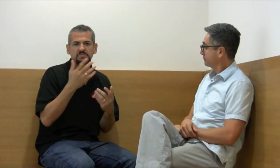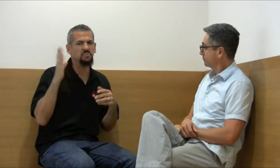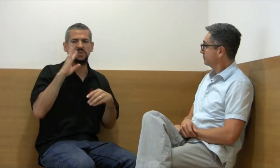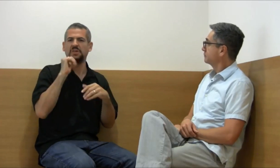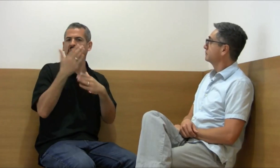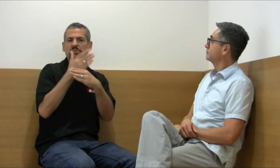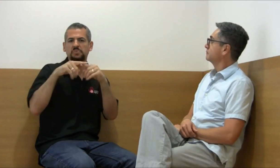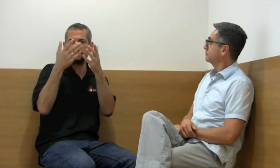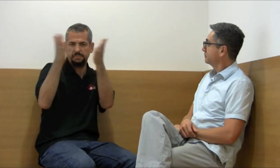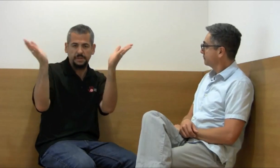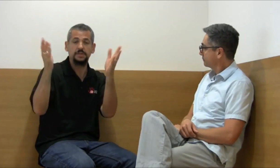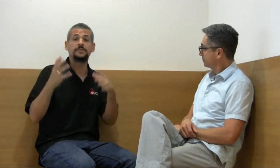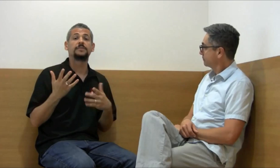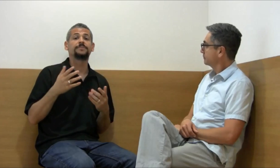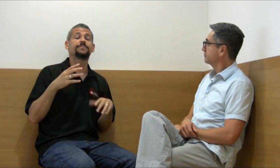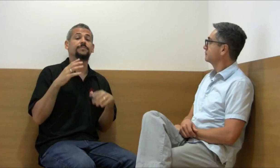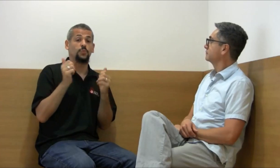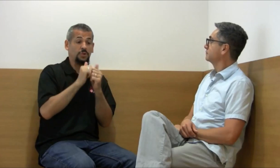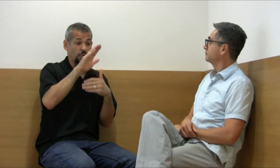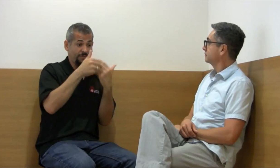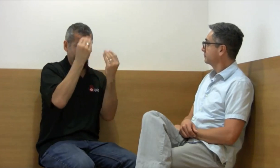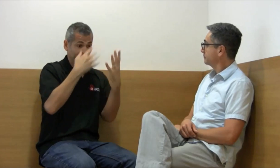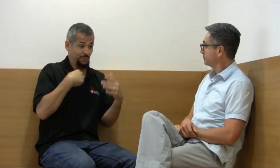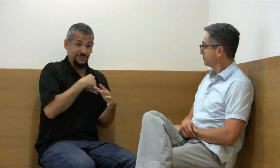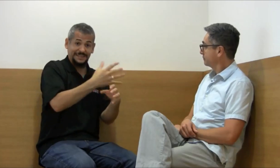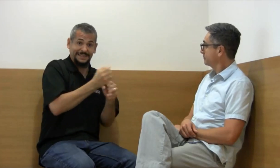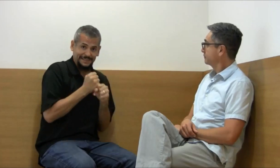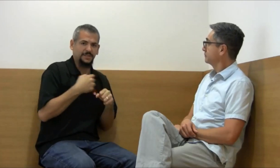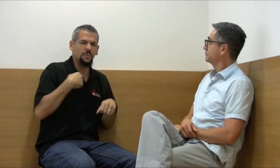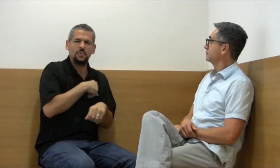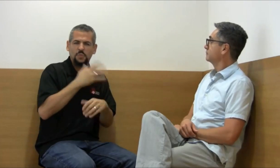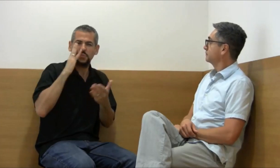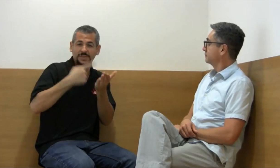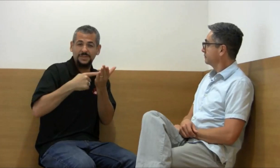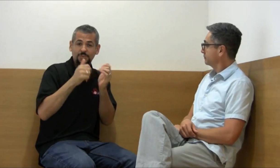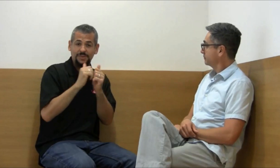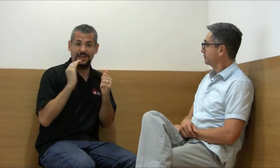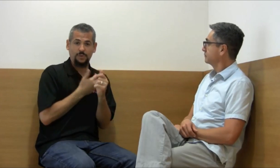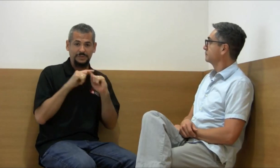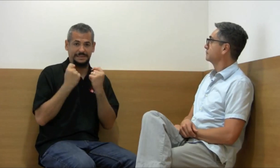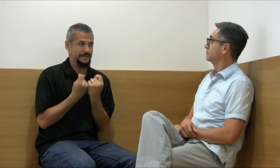we will not publicize those responses, but we will analyze all the responses in order to decide how to proceed.